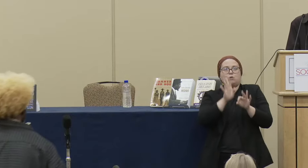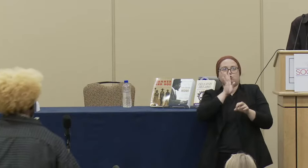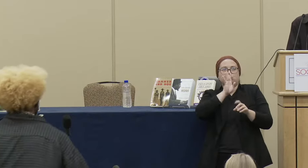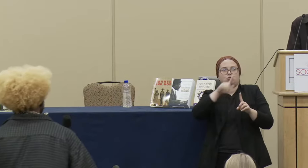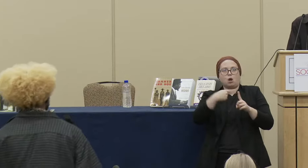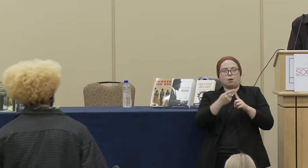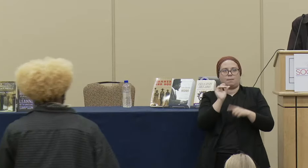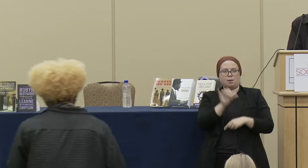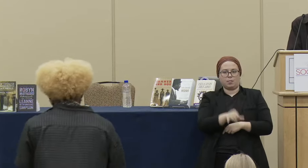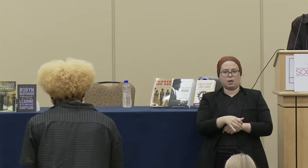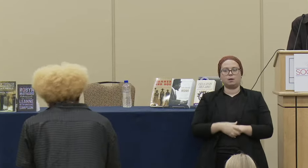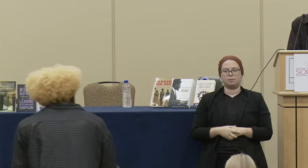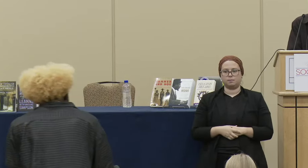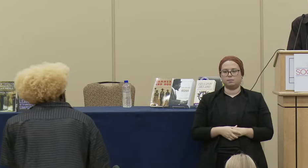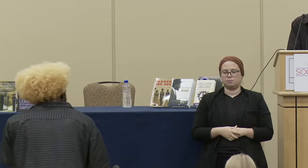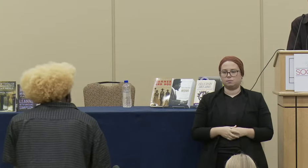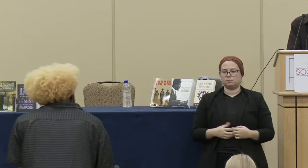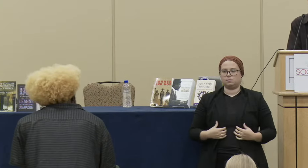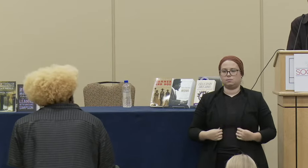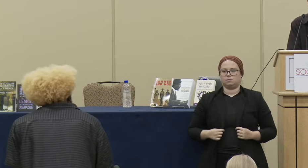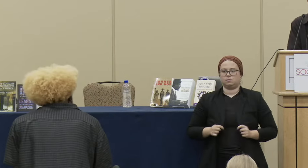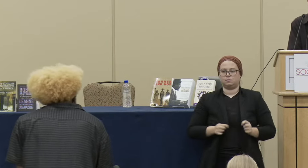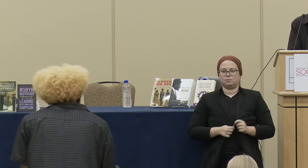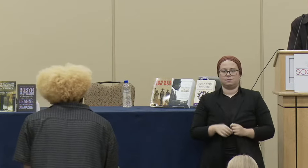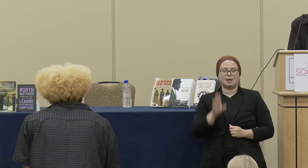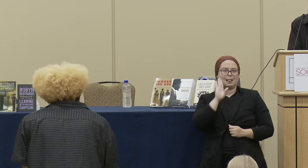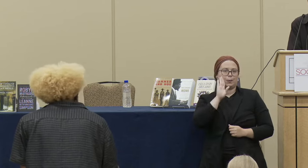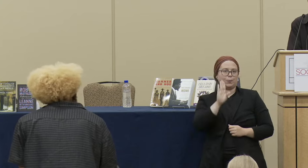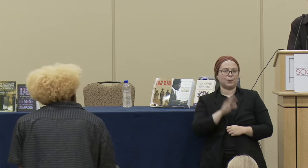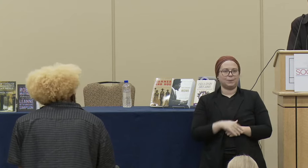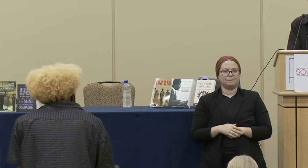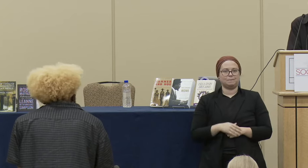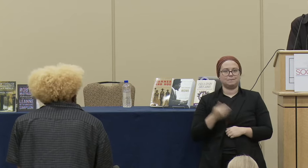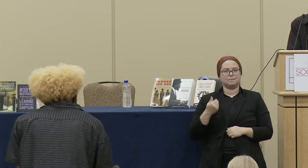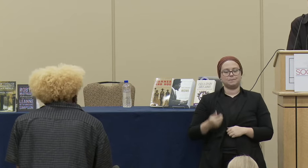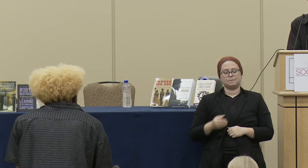≫ ROBIN: Okay, got it. ≫ One more, Robin .